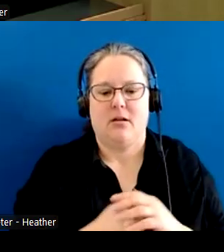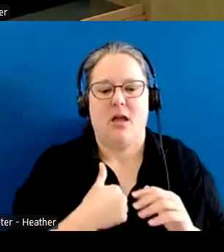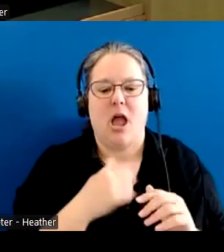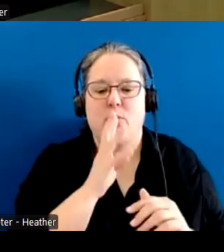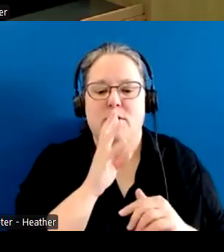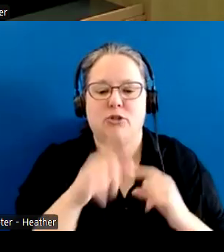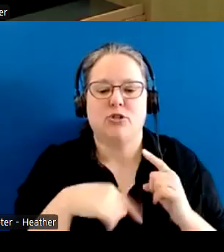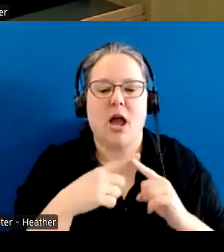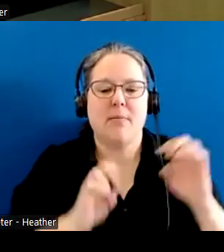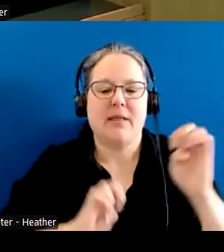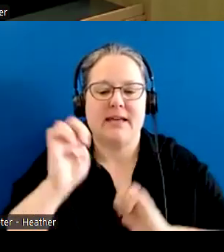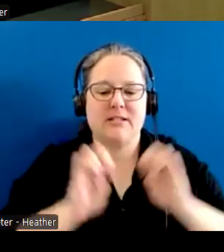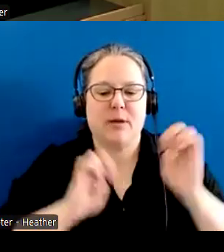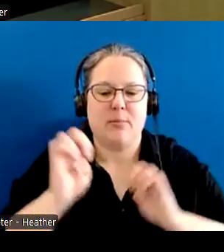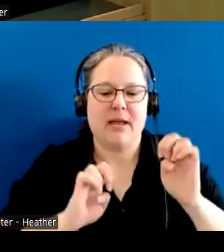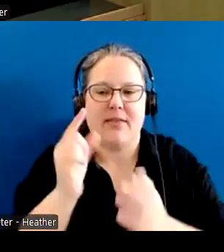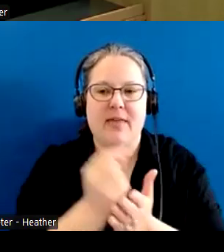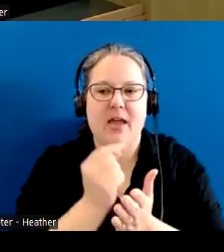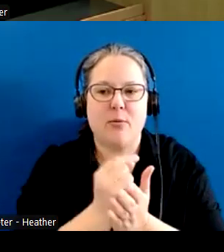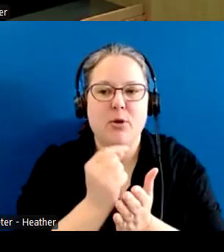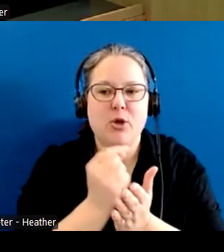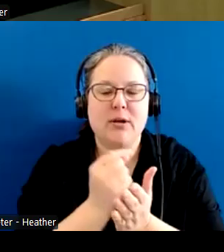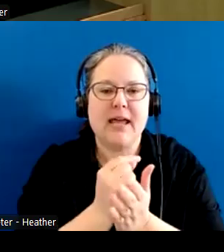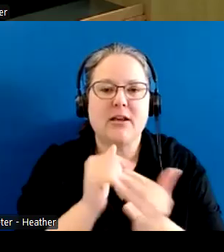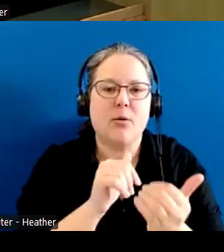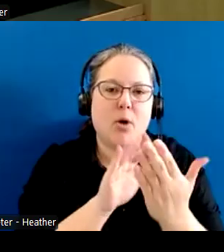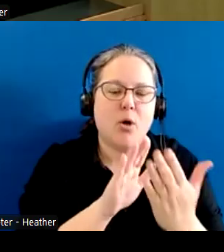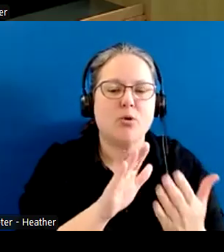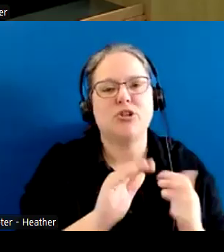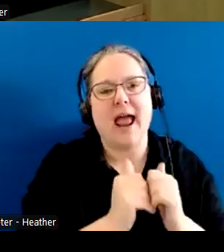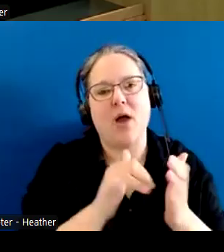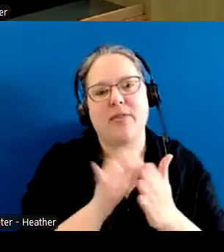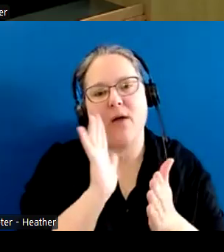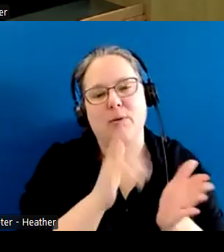about the experimental therapeutics approach I talked about how it was requirement one of the big